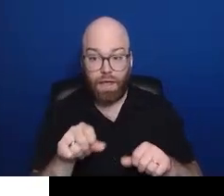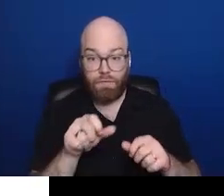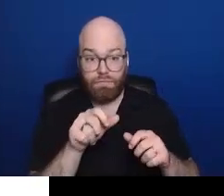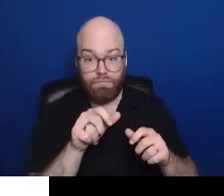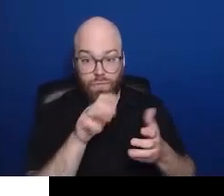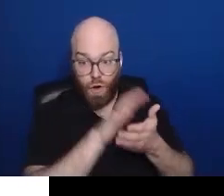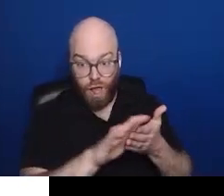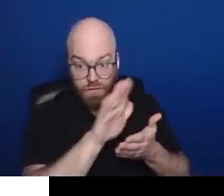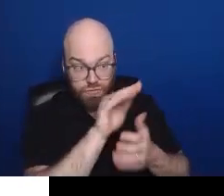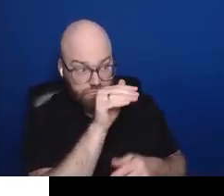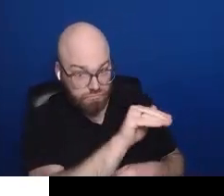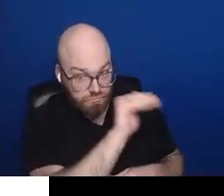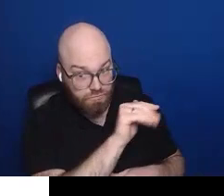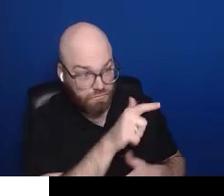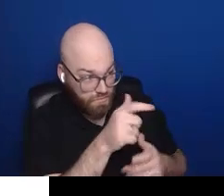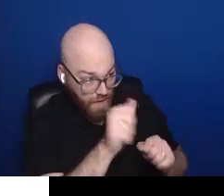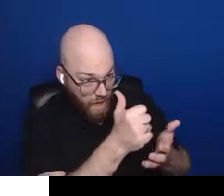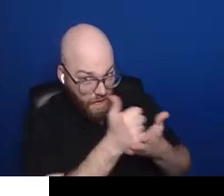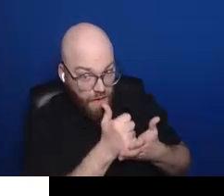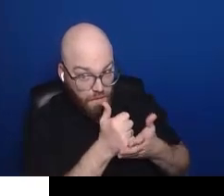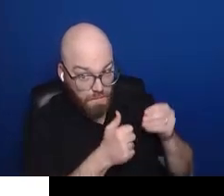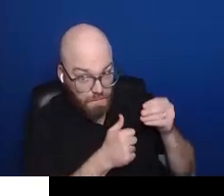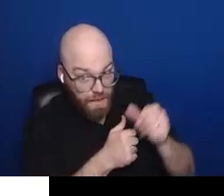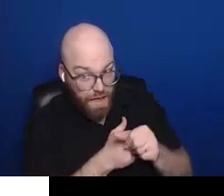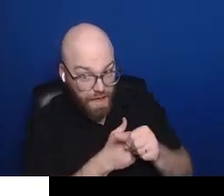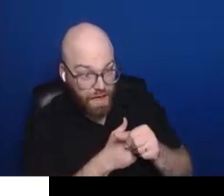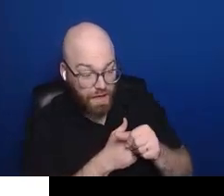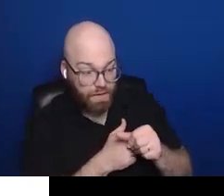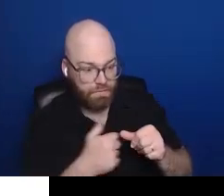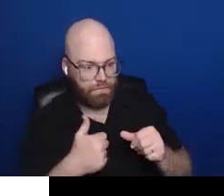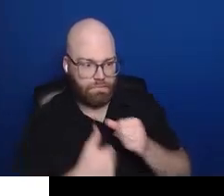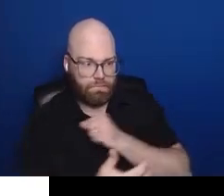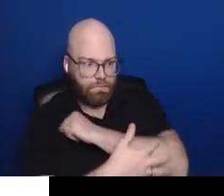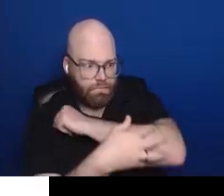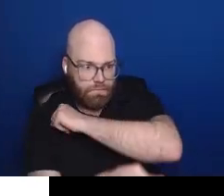is able to help some, really needy, you know, DACA recipients to renew.